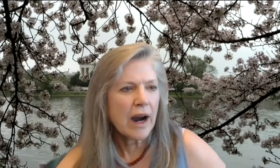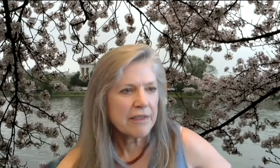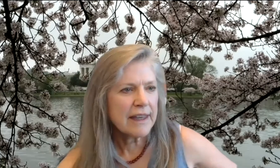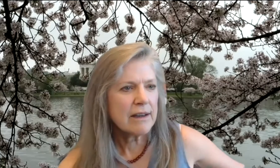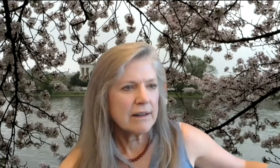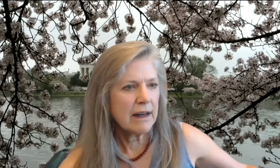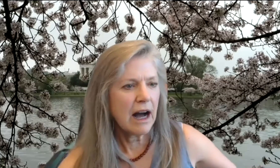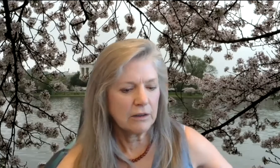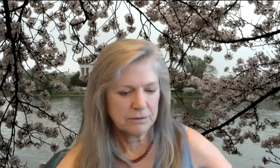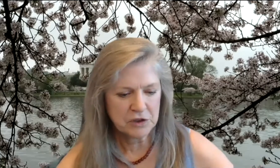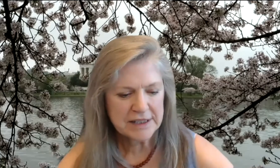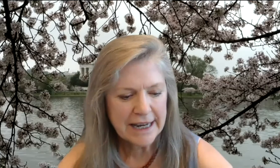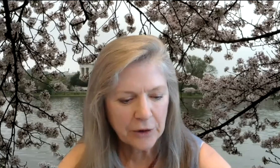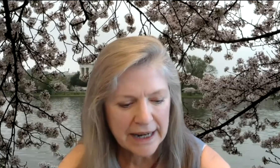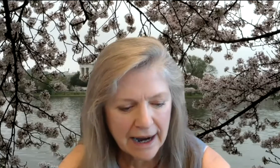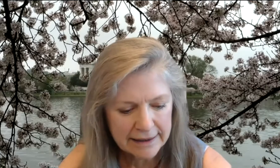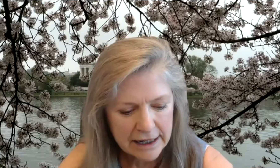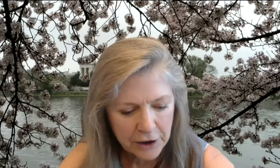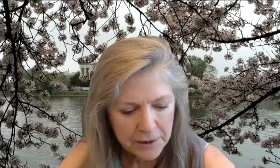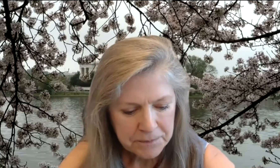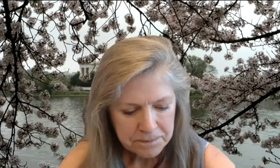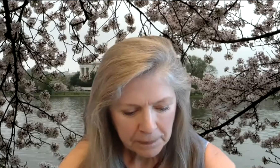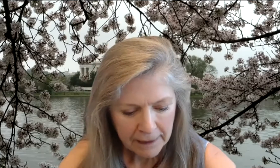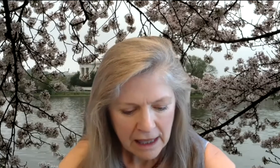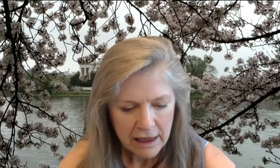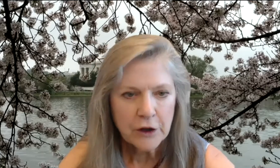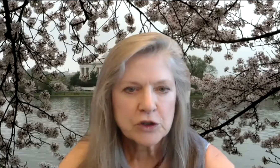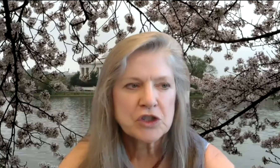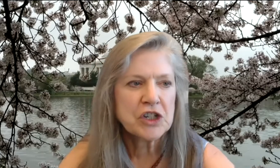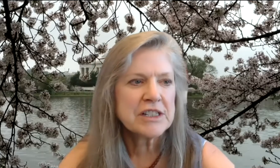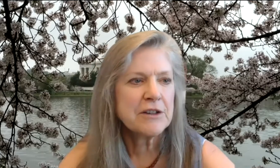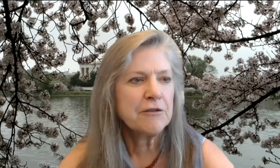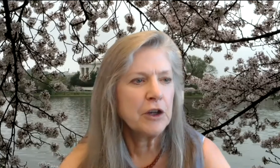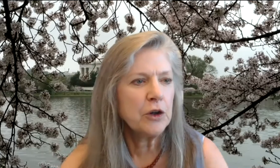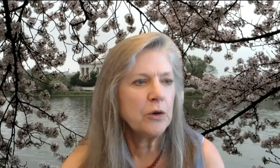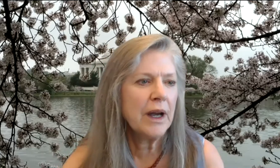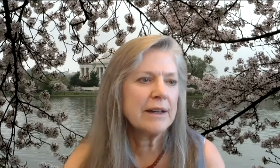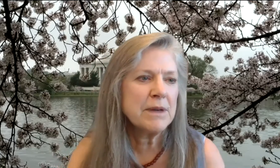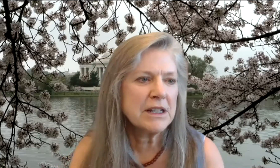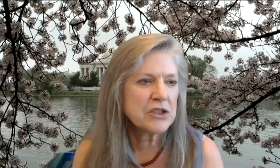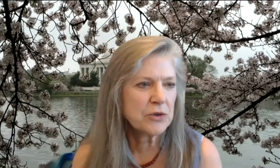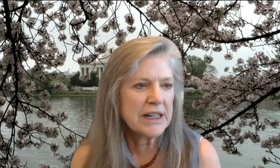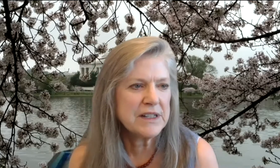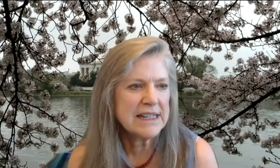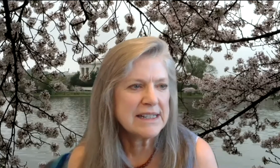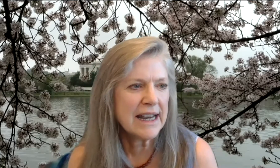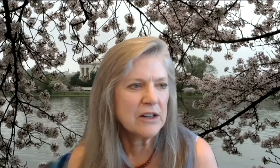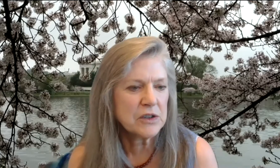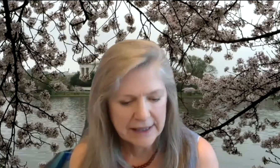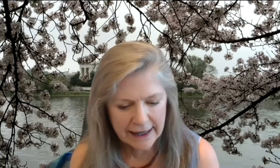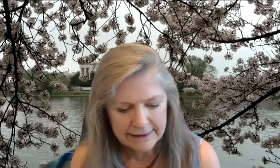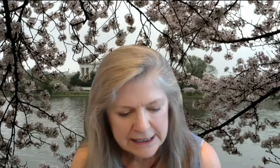I think I’ll just carry on here. There’s just a few administrative details that need